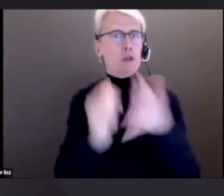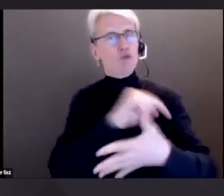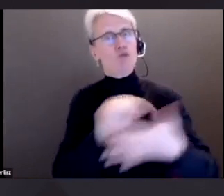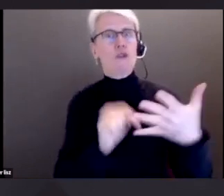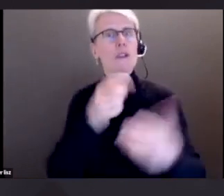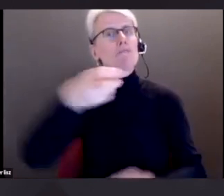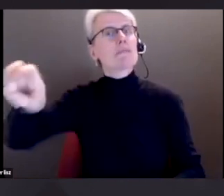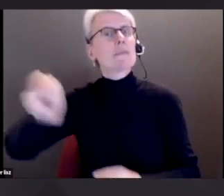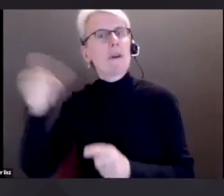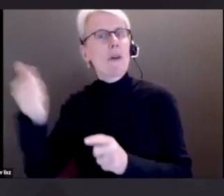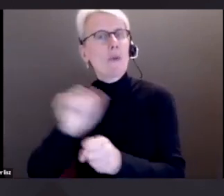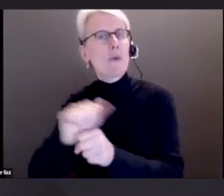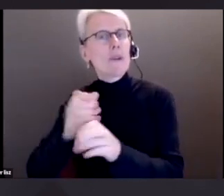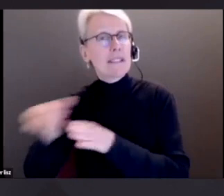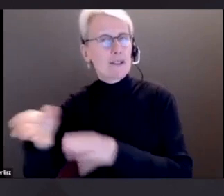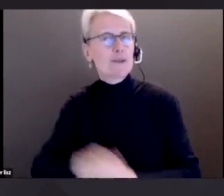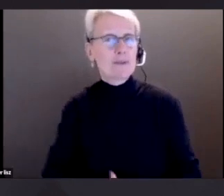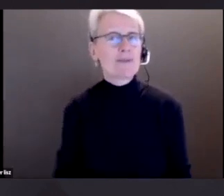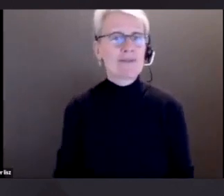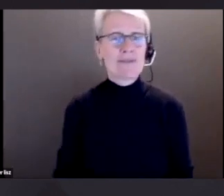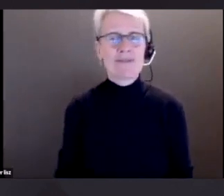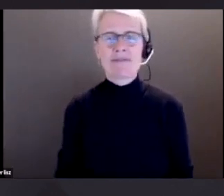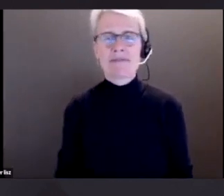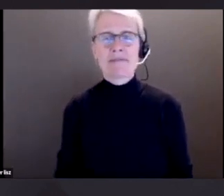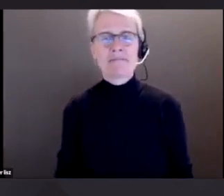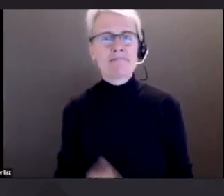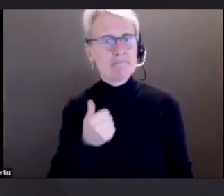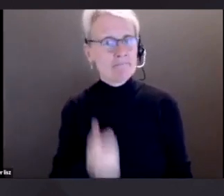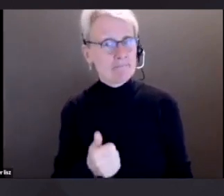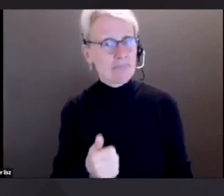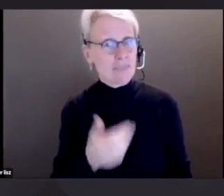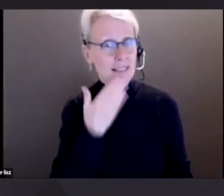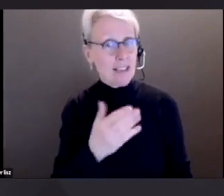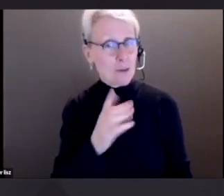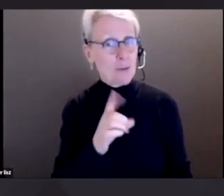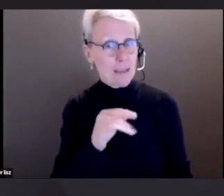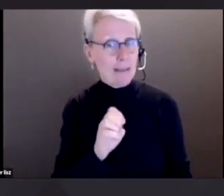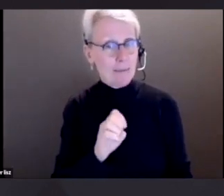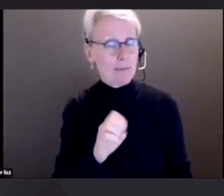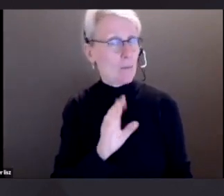That's amazing, thank you so much, Dave, for sharing your experiences. Thanks again for joining us today.